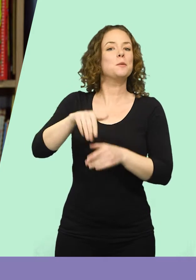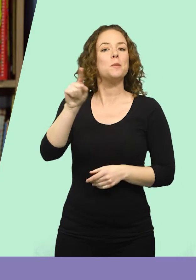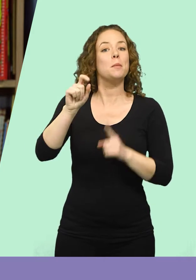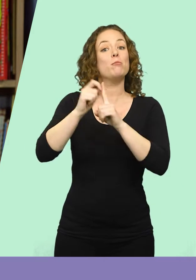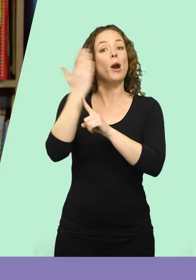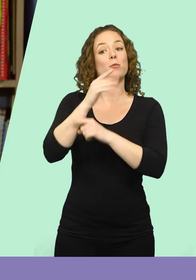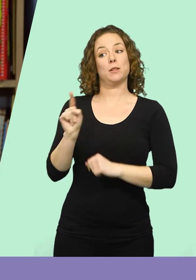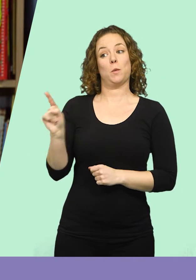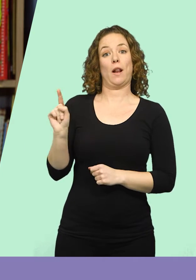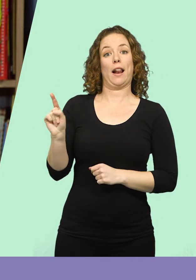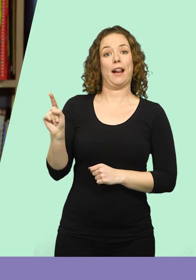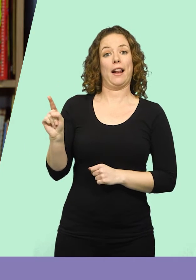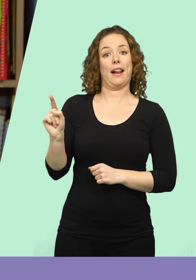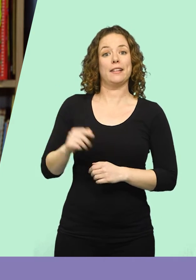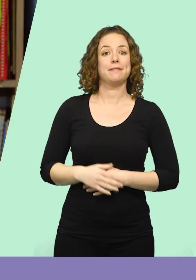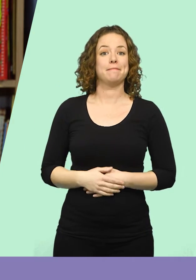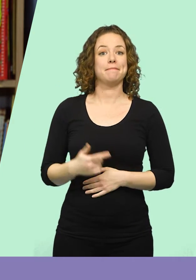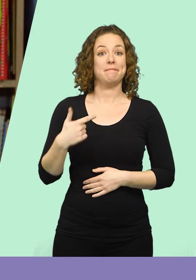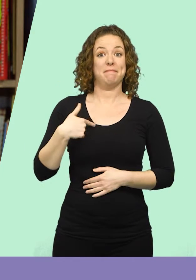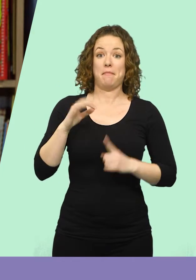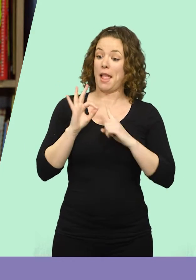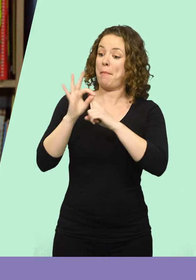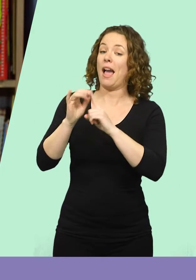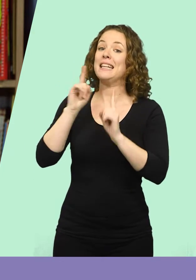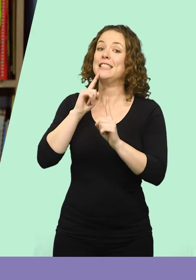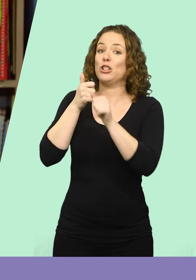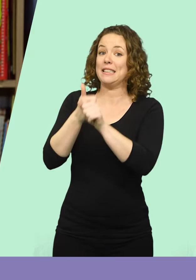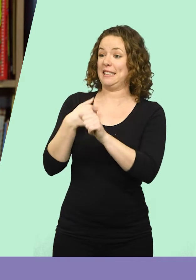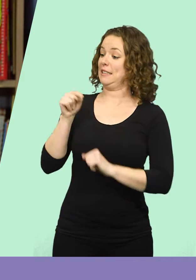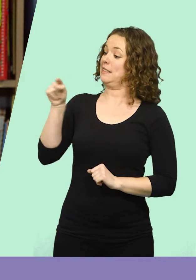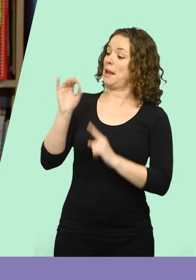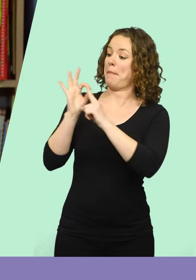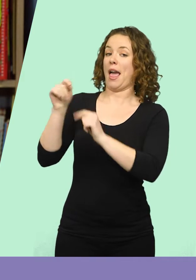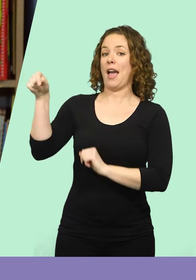with various services attached in and it's also a primary school.